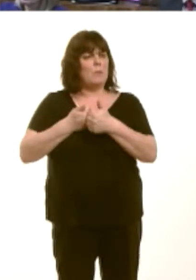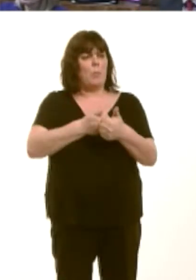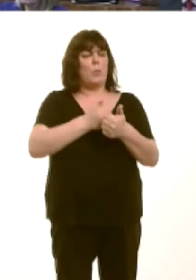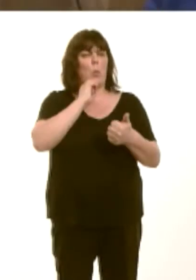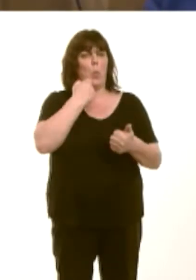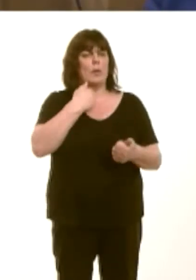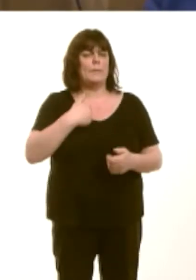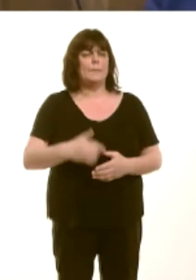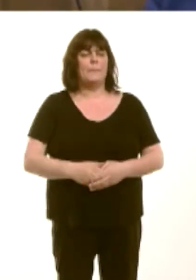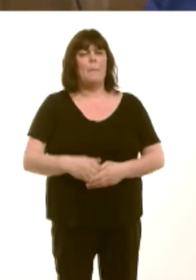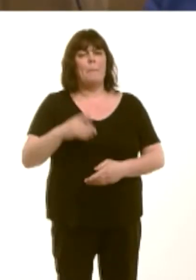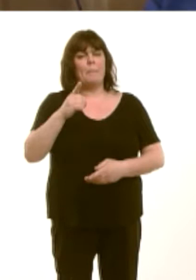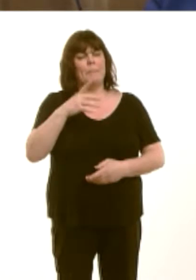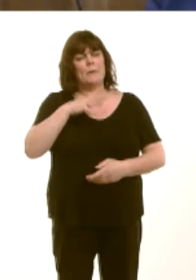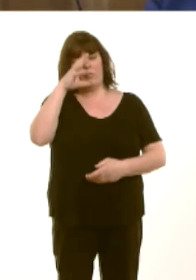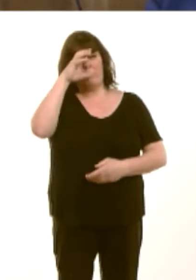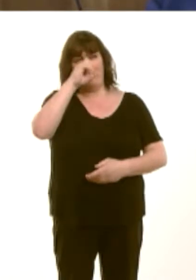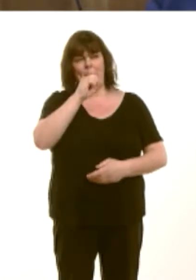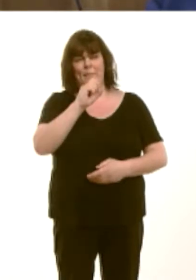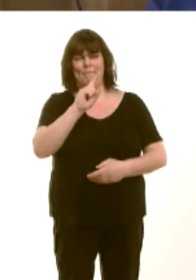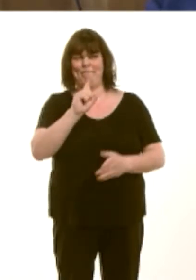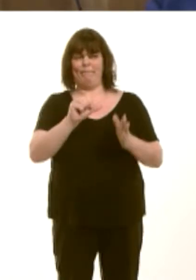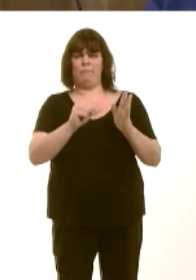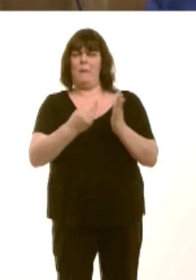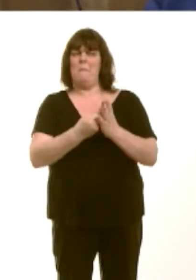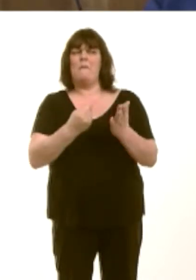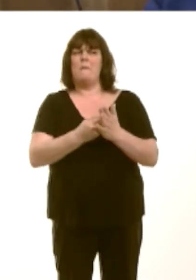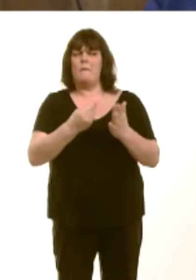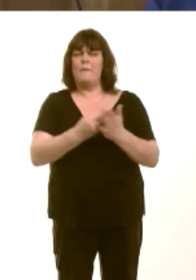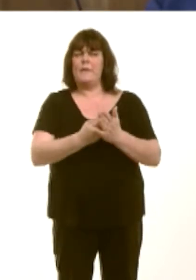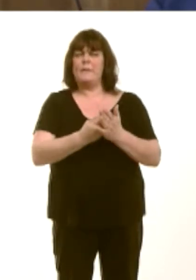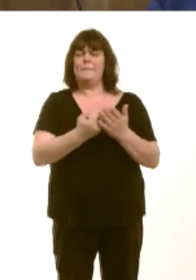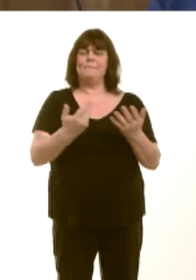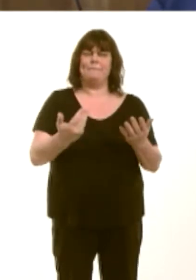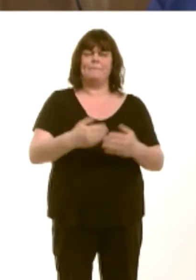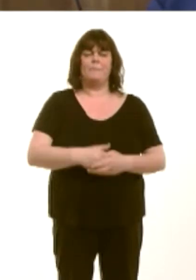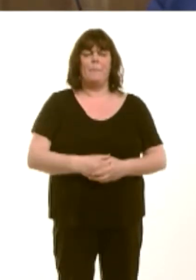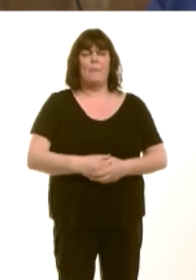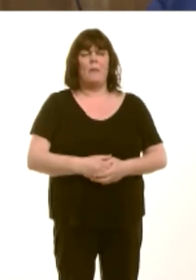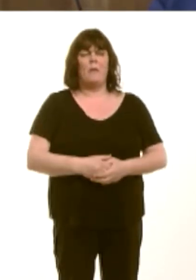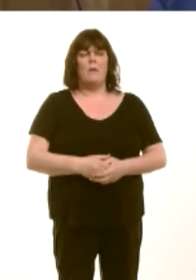We must consider the financial position, while understanding that, following the closure